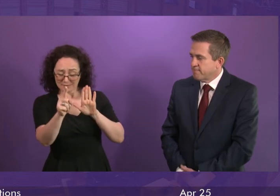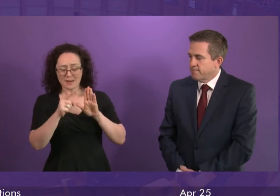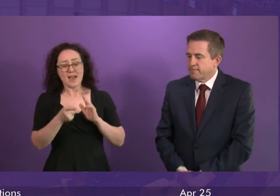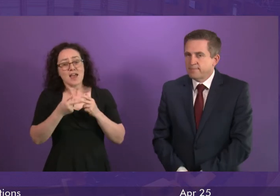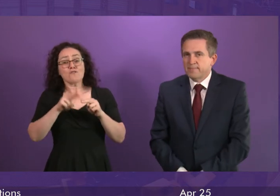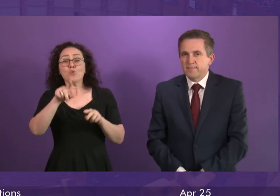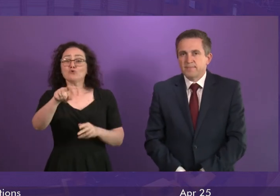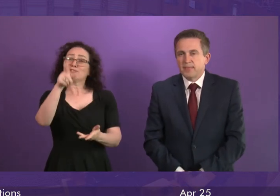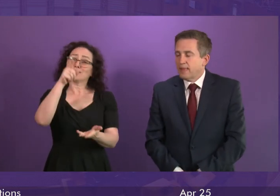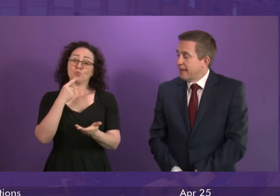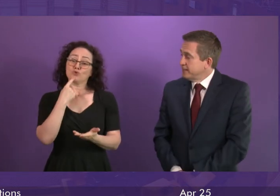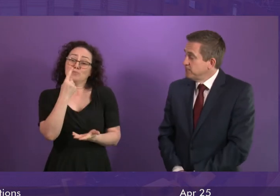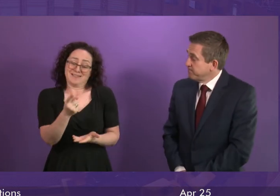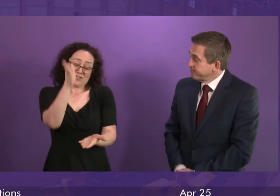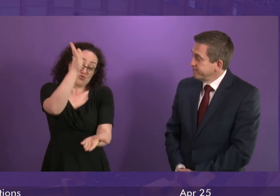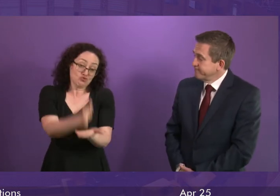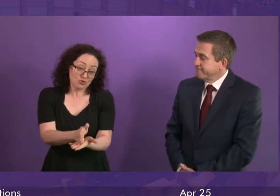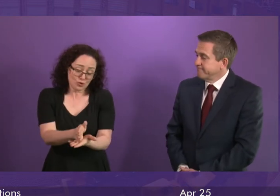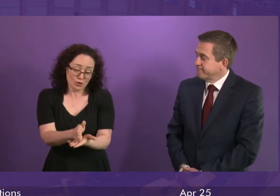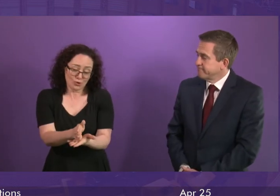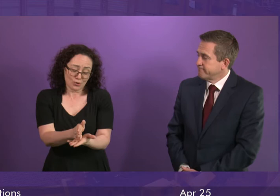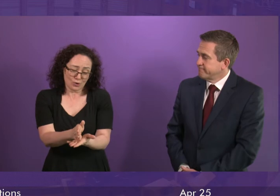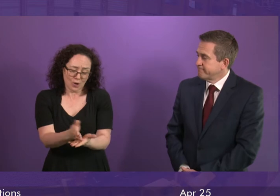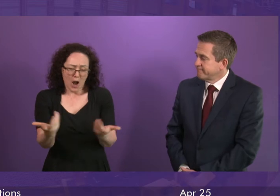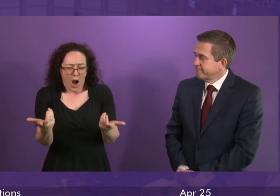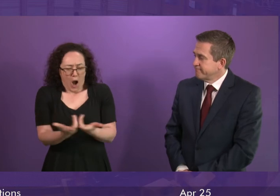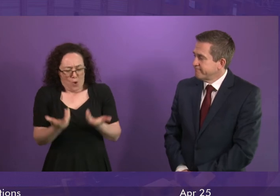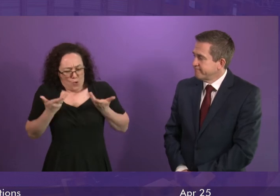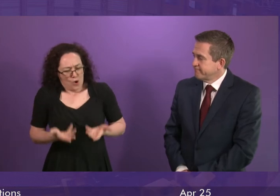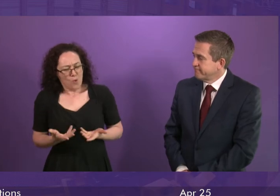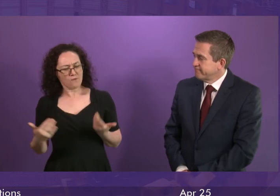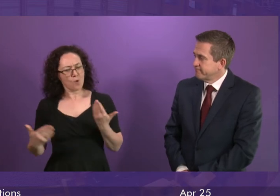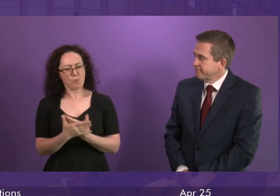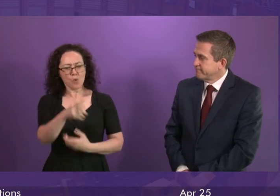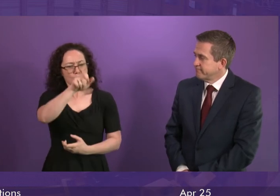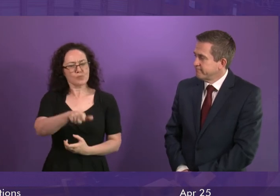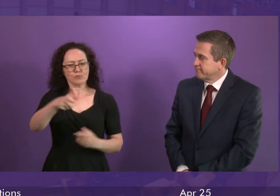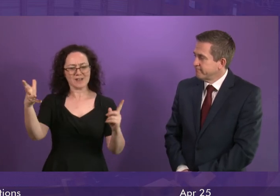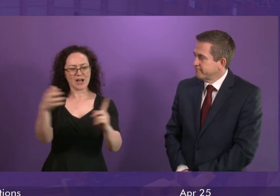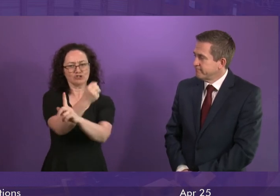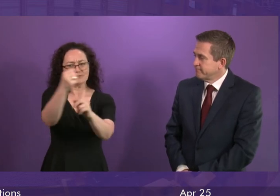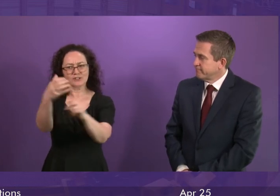today in which a greater proportion of pupils than ever before leave school with qualifications—national